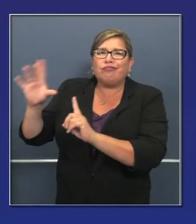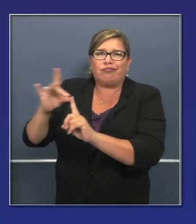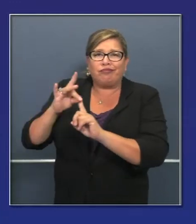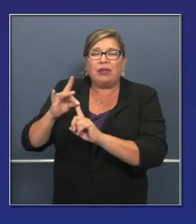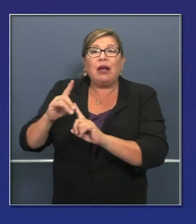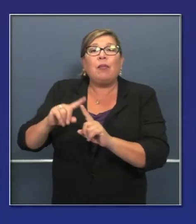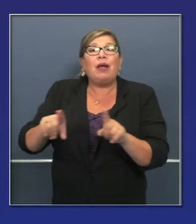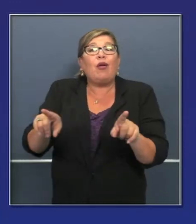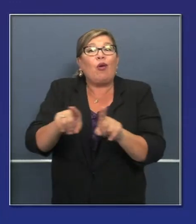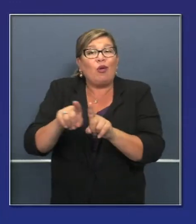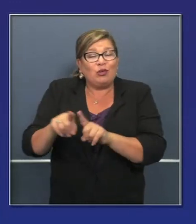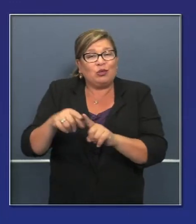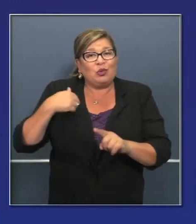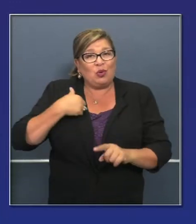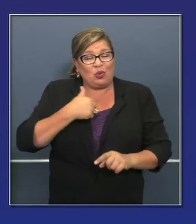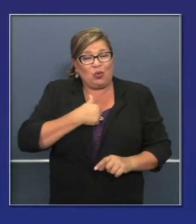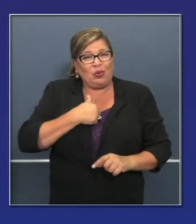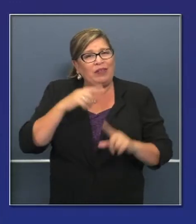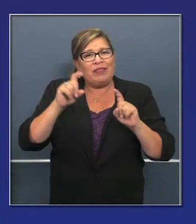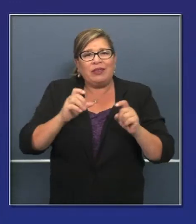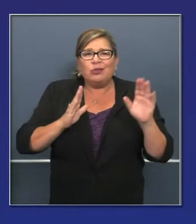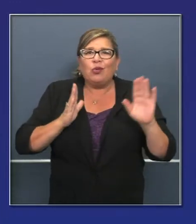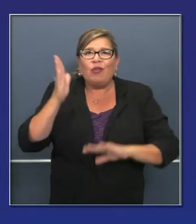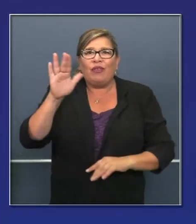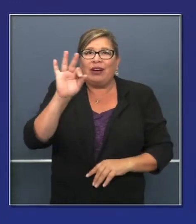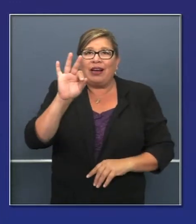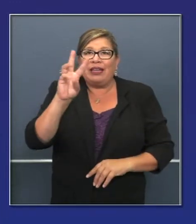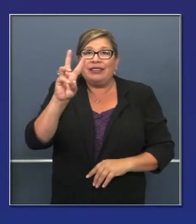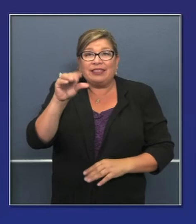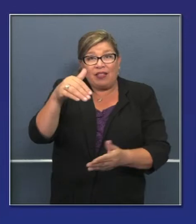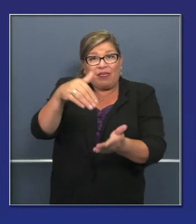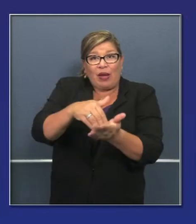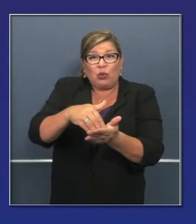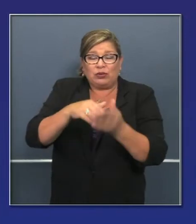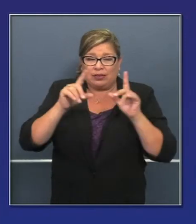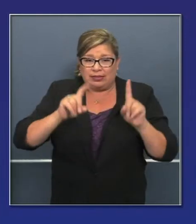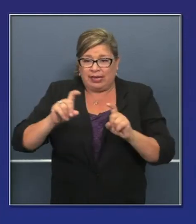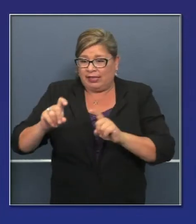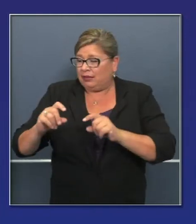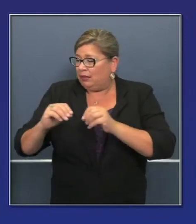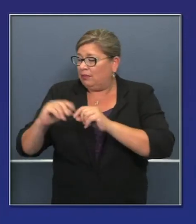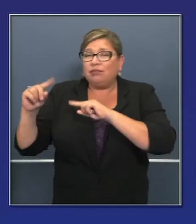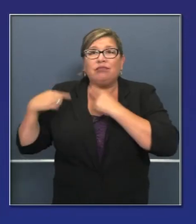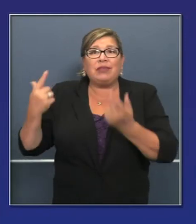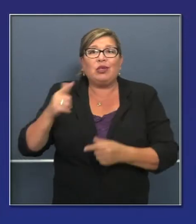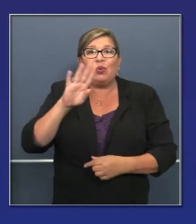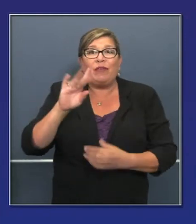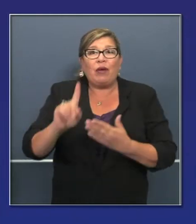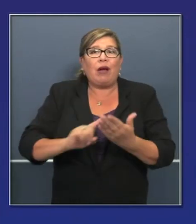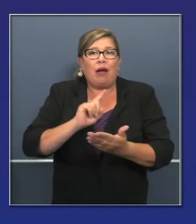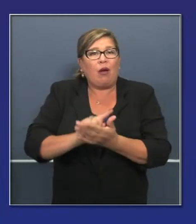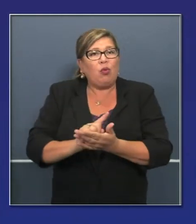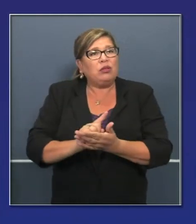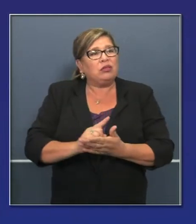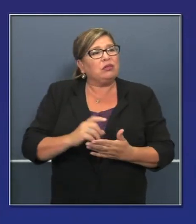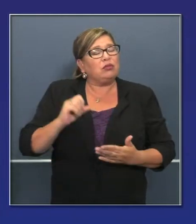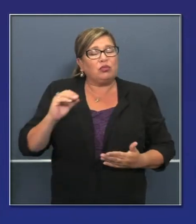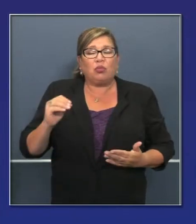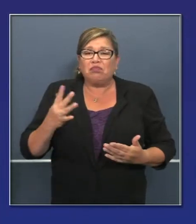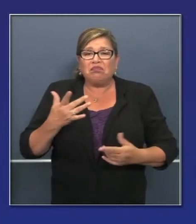96 thousand tests were conducted in the last 24 hours so one would assume and it's been stated by